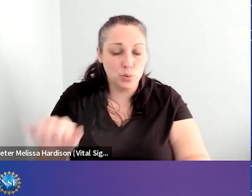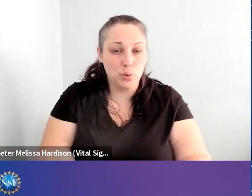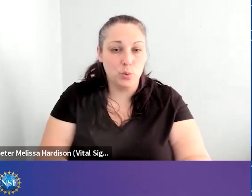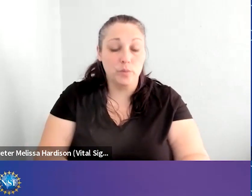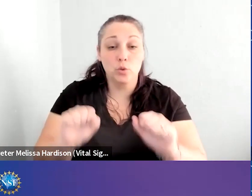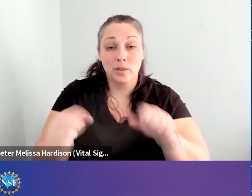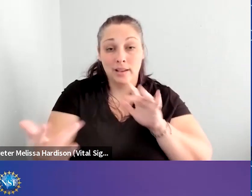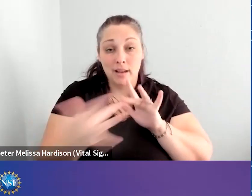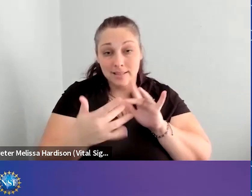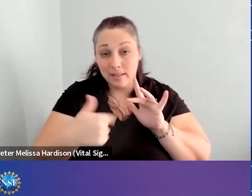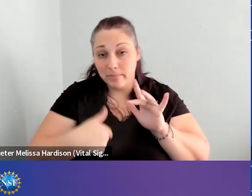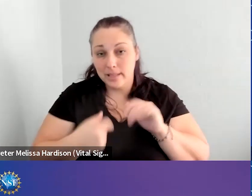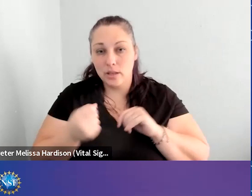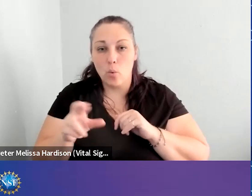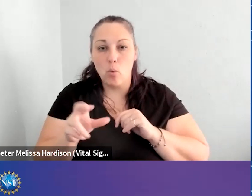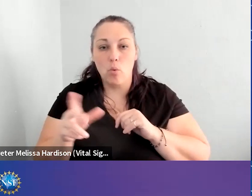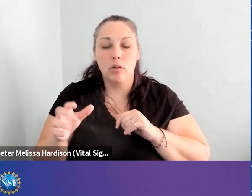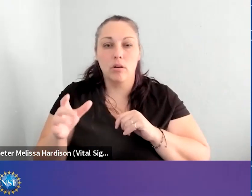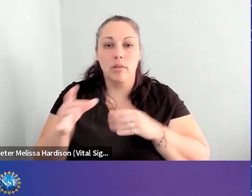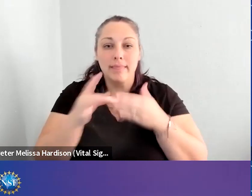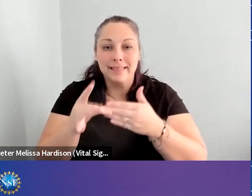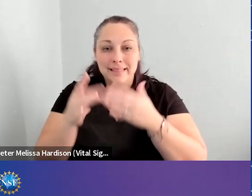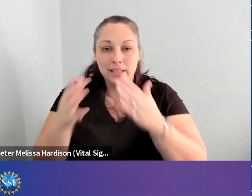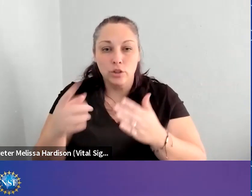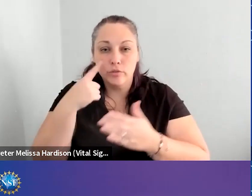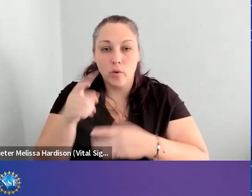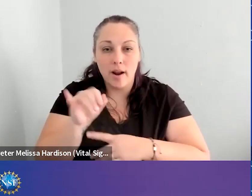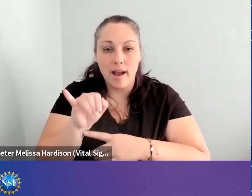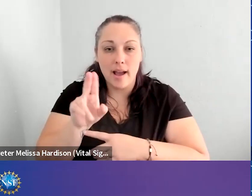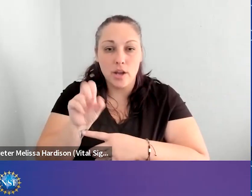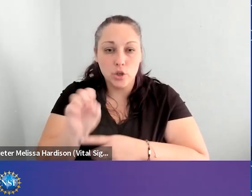You can find that on the NSF website, and ask for specific information as well.